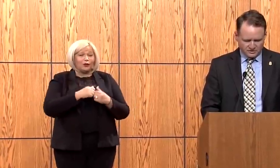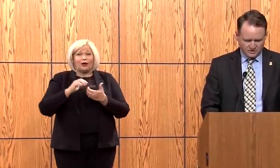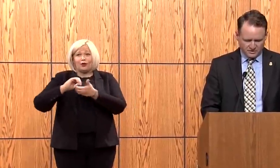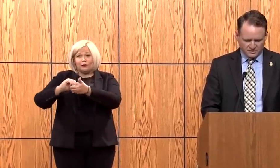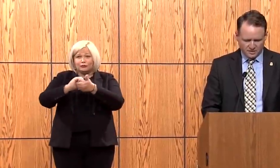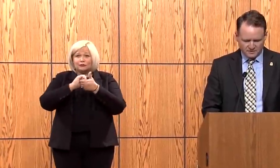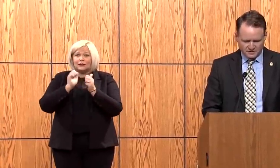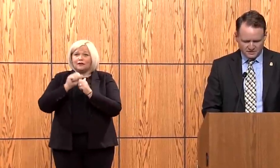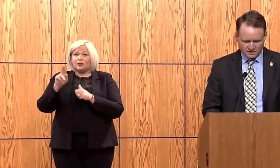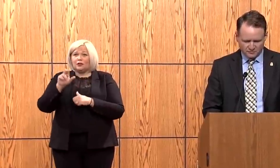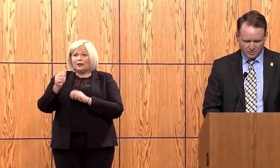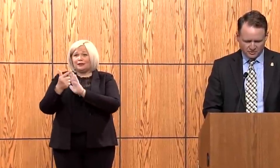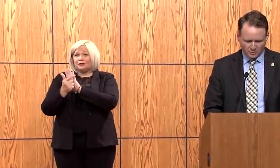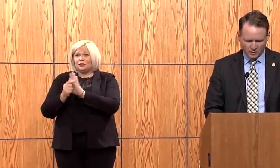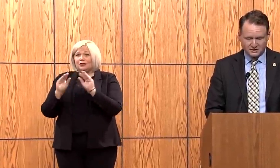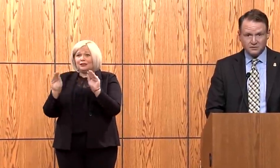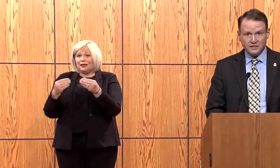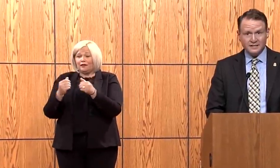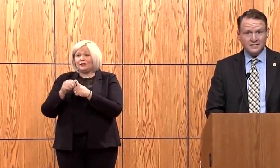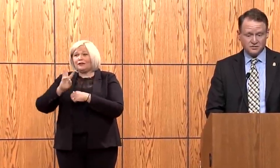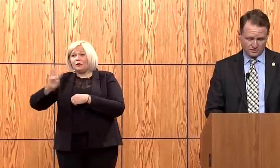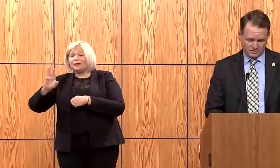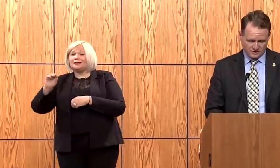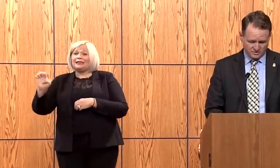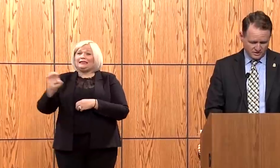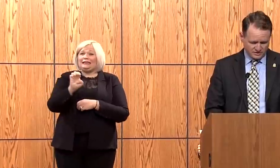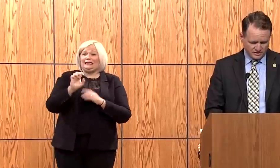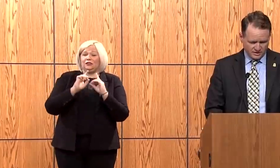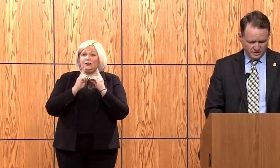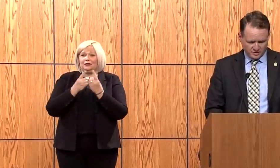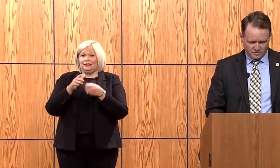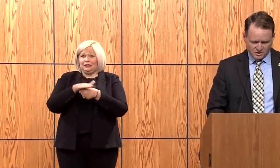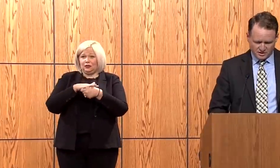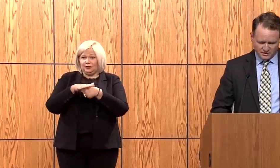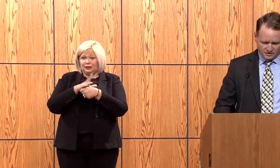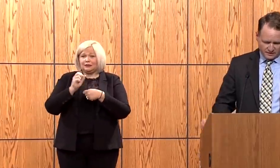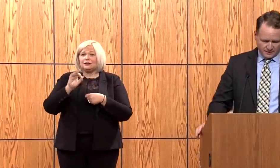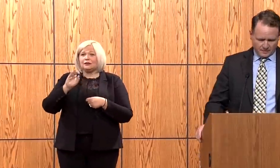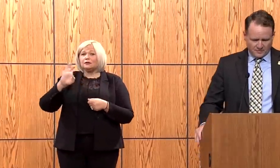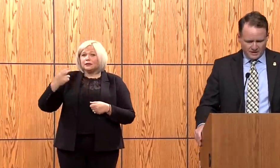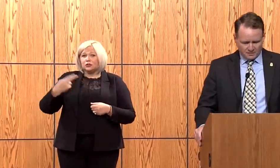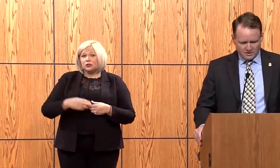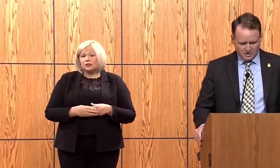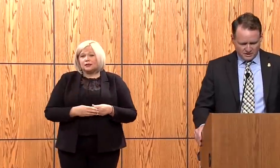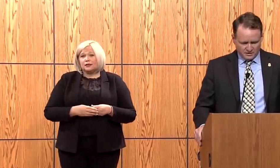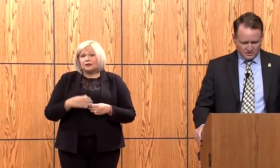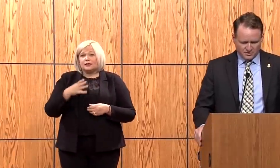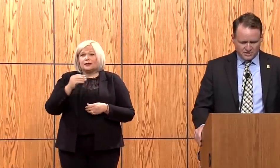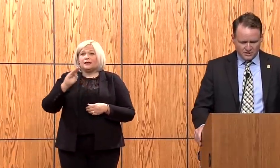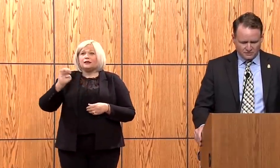ON BEHALF OF THE FBI IN MICHIGAN, I WOULD LIKE TO THANK MICHIGAN, I WOULD LIKE TO THANK YOU AND OUR PARTNERS OF THE U.S. YOU AND OUR PARTNERS OF THE U.S. ATTORNEYS OFFICES OF BOTH THE